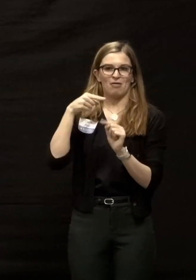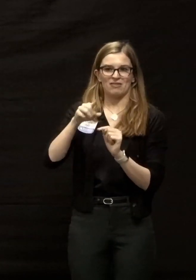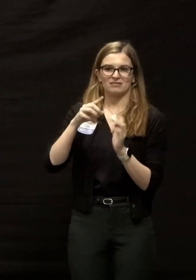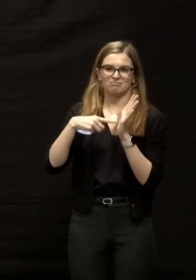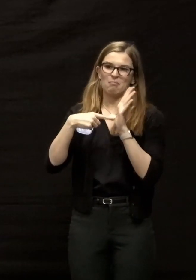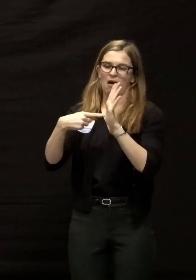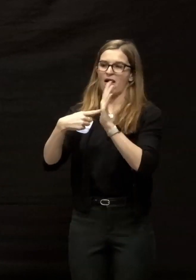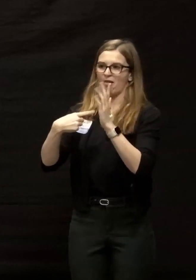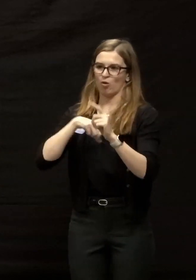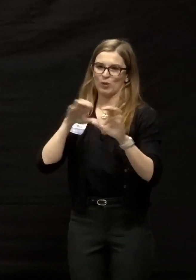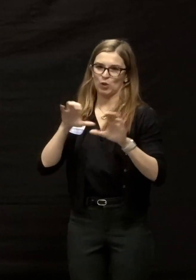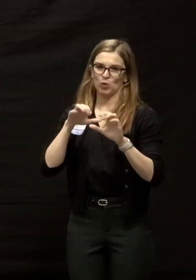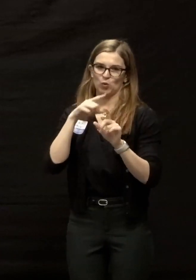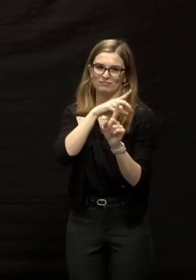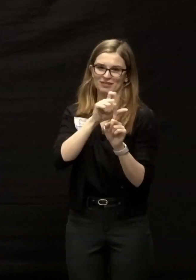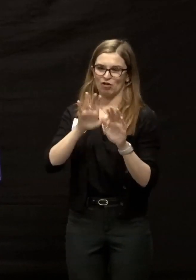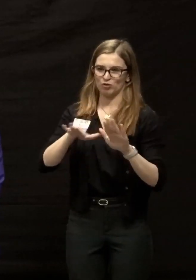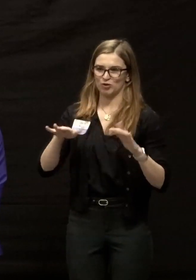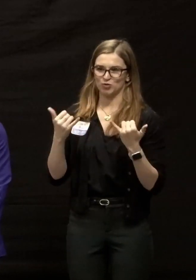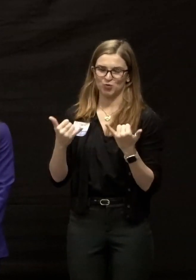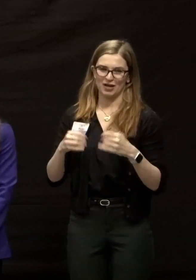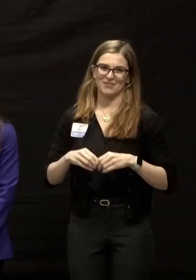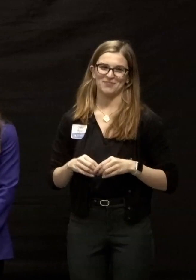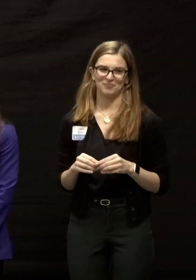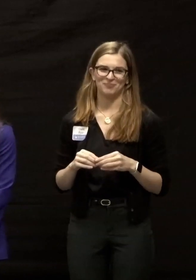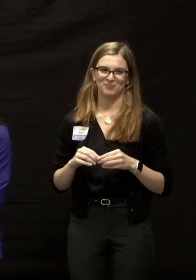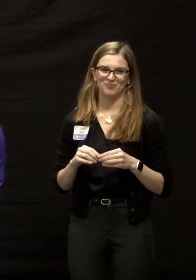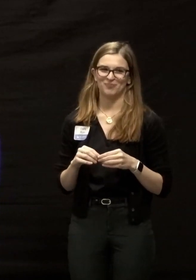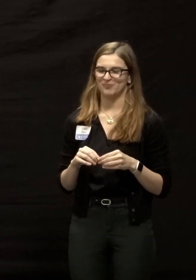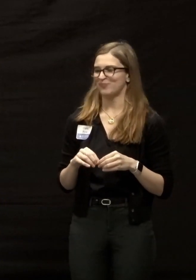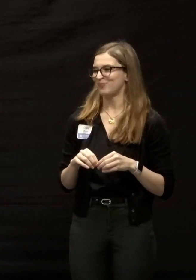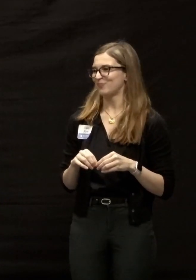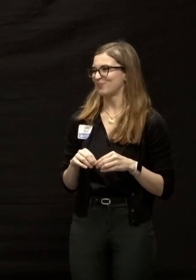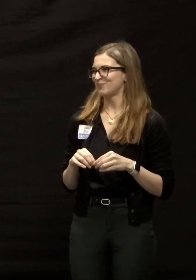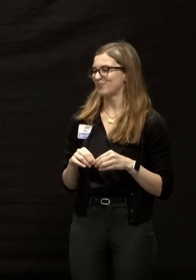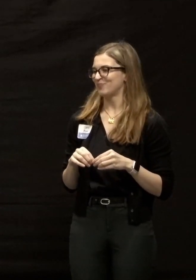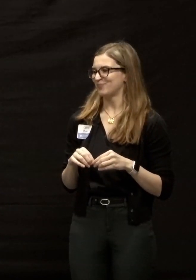So I'm really excited to share this model of what we're doing currently with all of you.